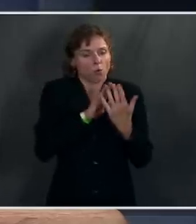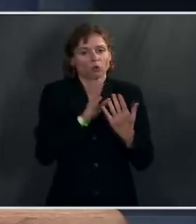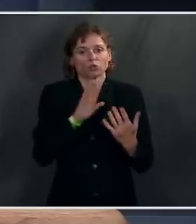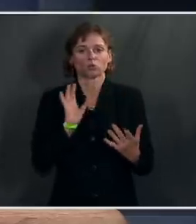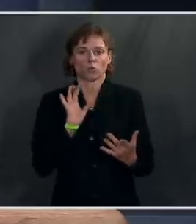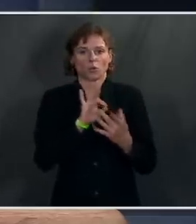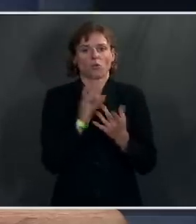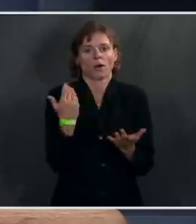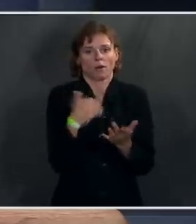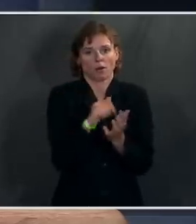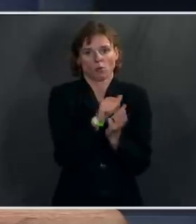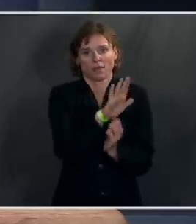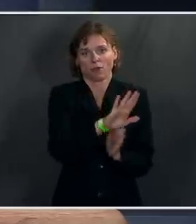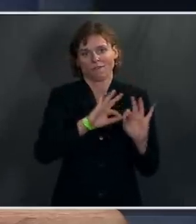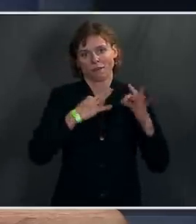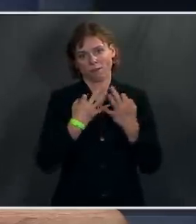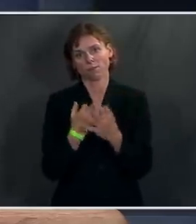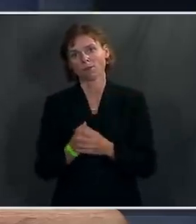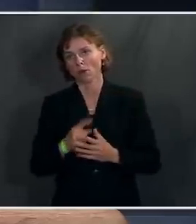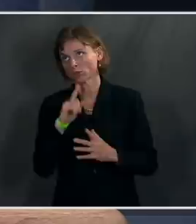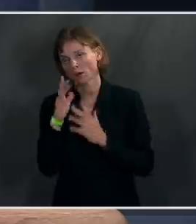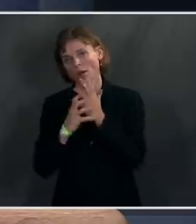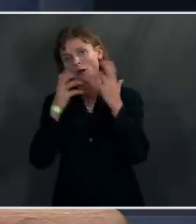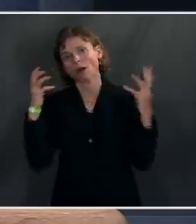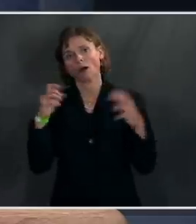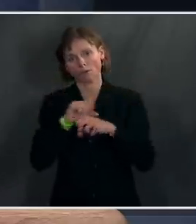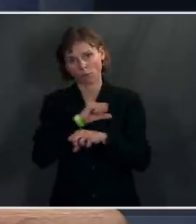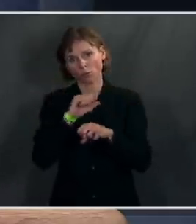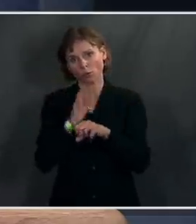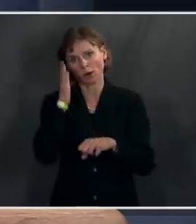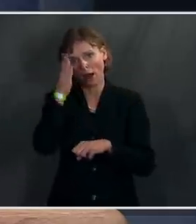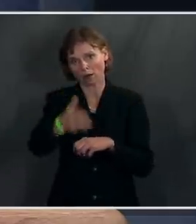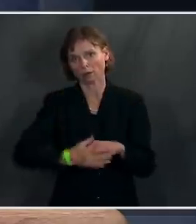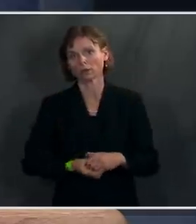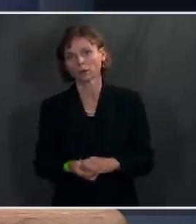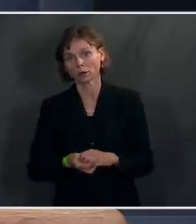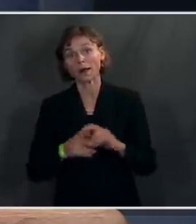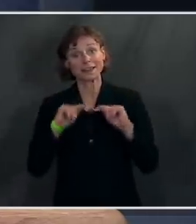So, this is -- there's a great deal of work ahead. There is a team that is very committed to that work.